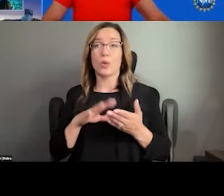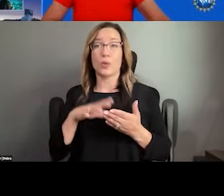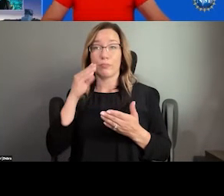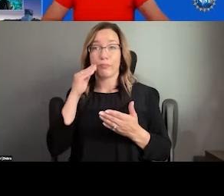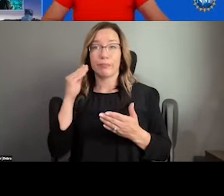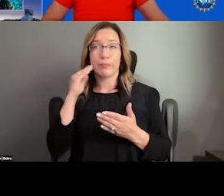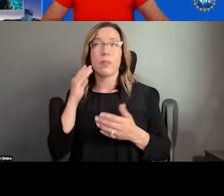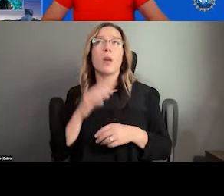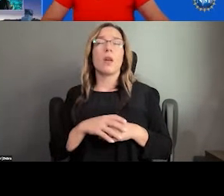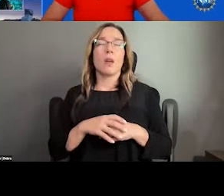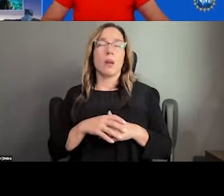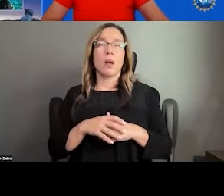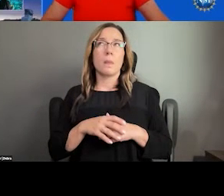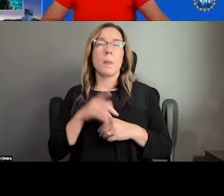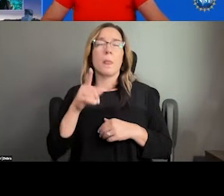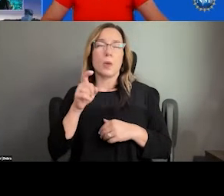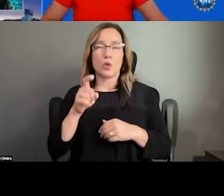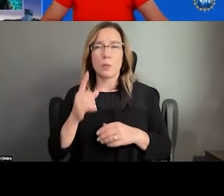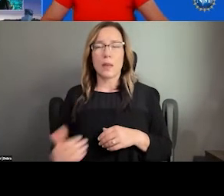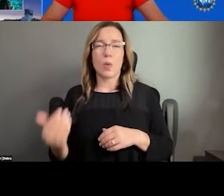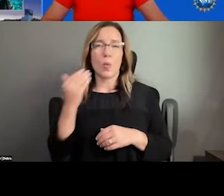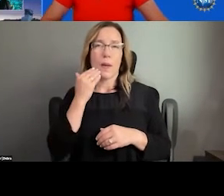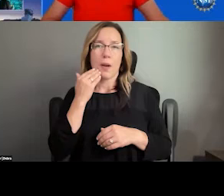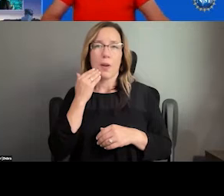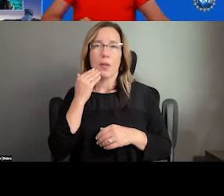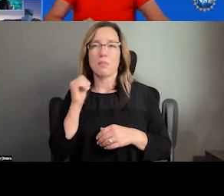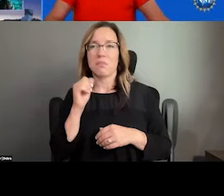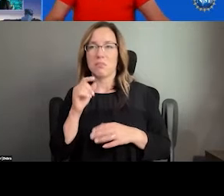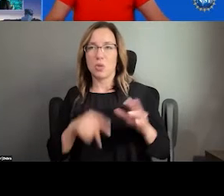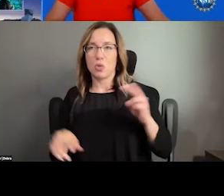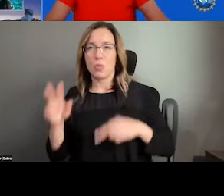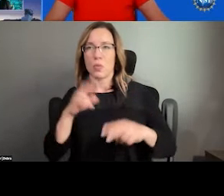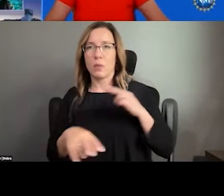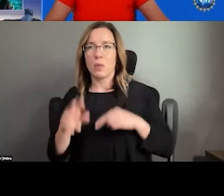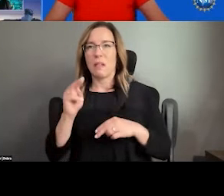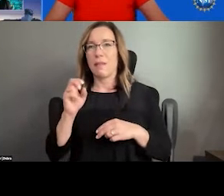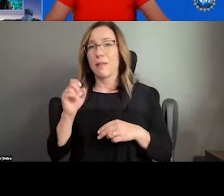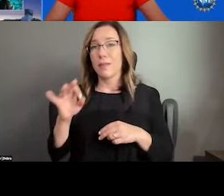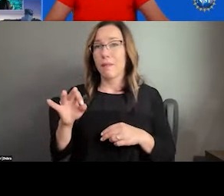of as you're reviewing NSF solicitations or the PAPP guide,